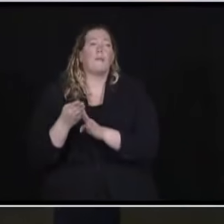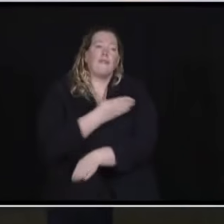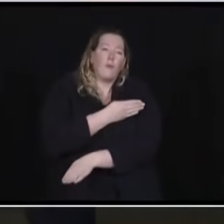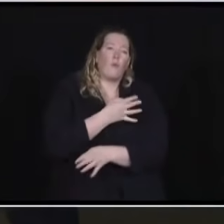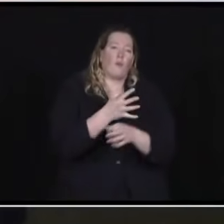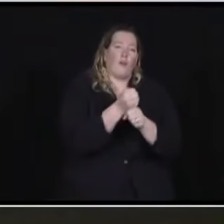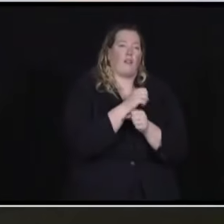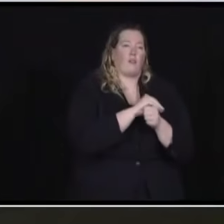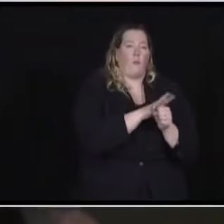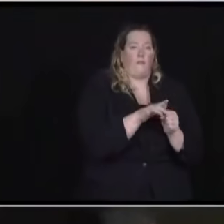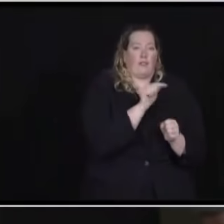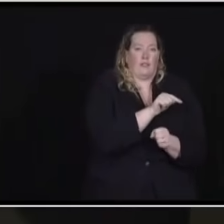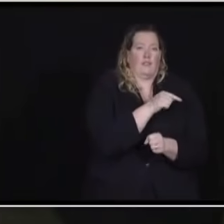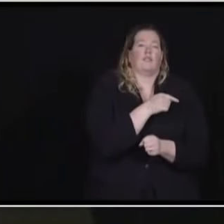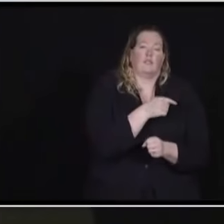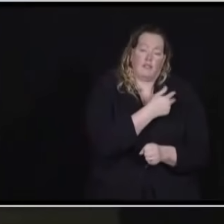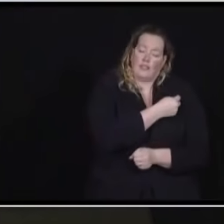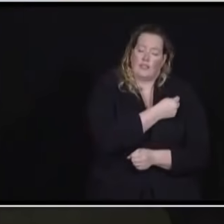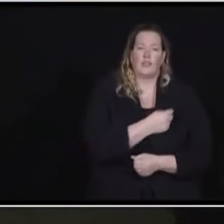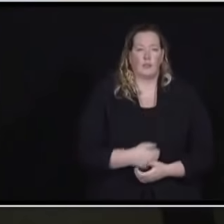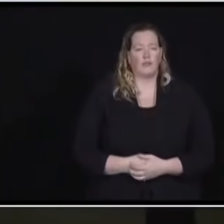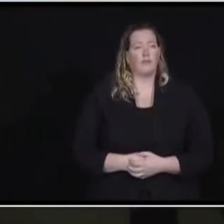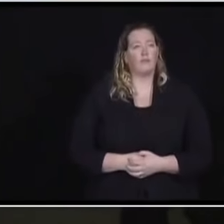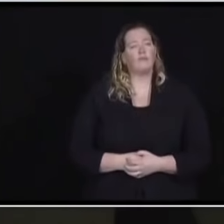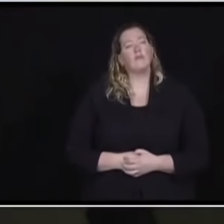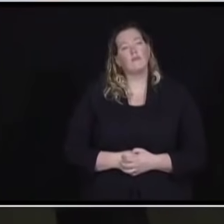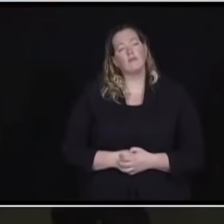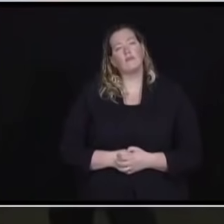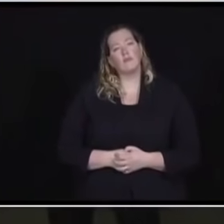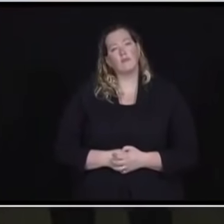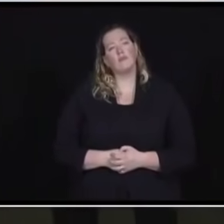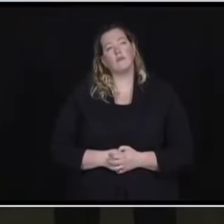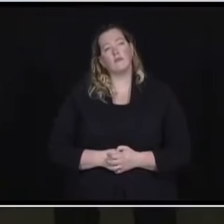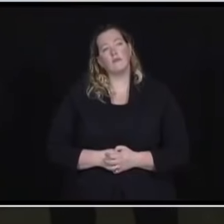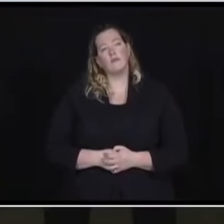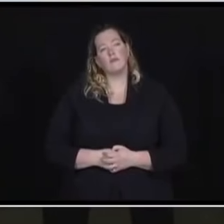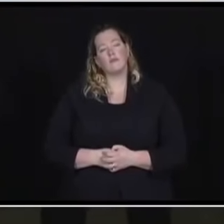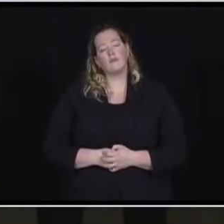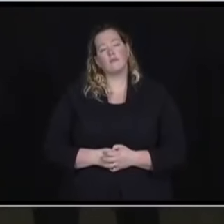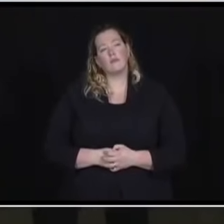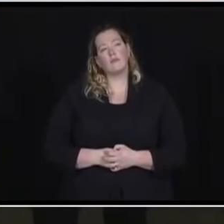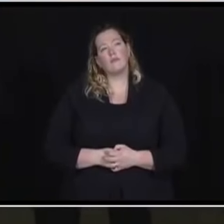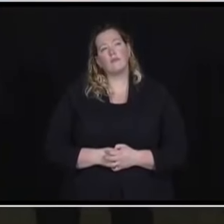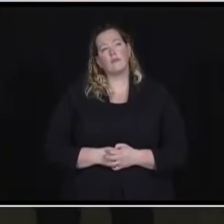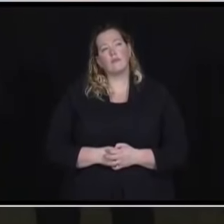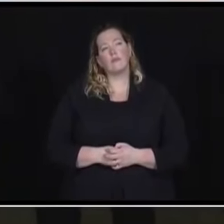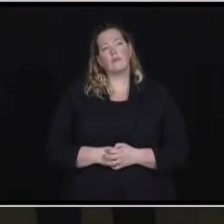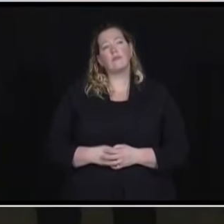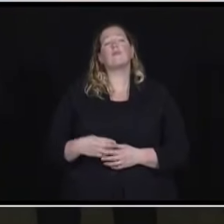received 142,000 more doses and we are working with global manufacturers to receive another million vaccines that should be available